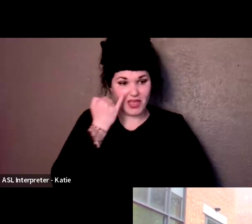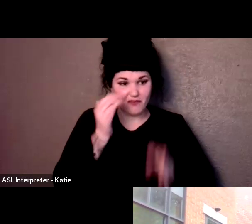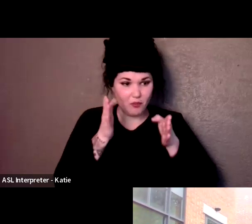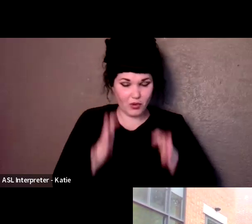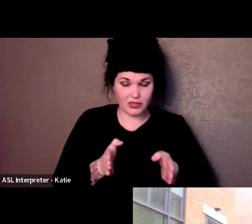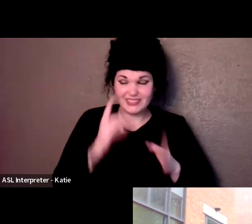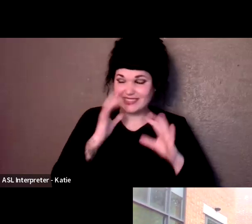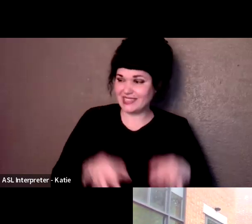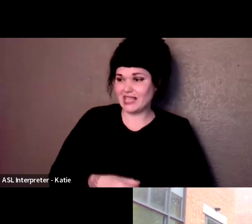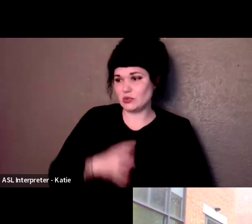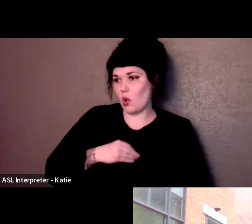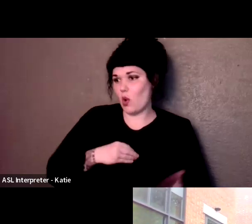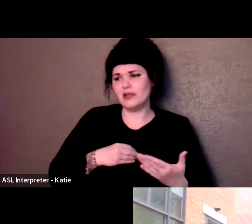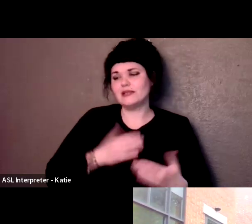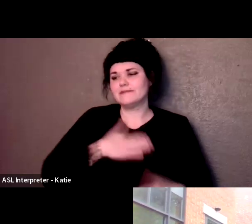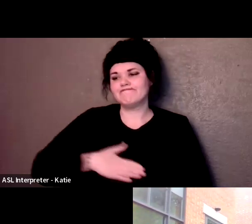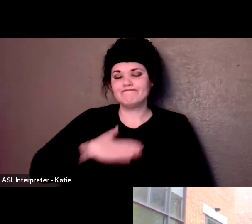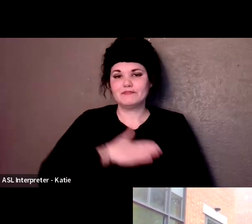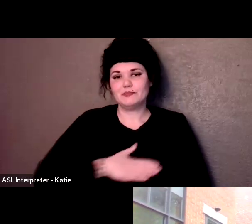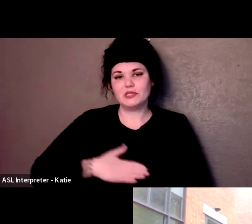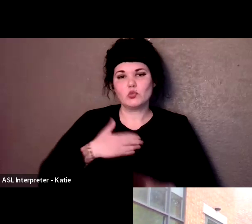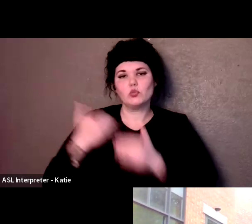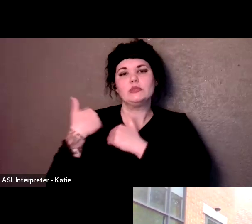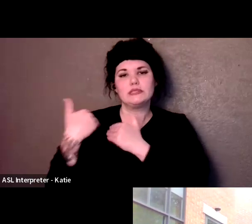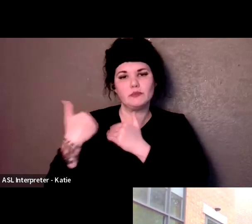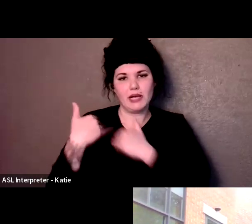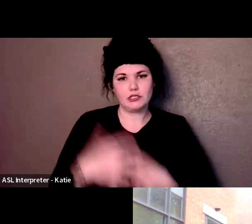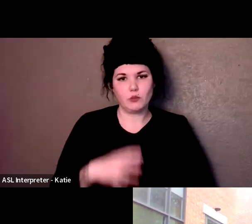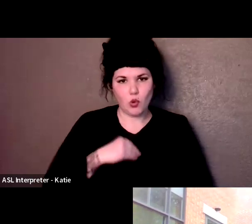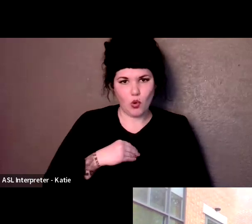and be sure that it is in safe storage, and it's not accessible for the people that might